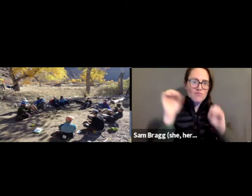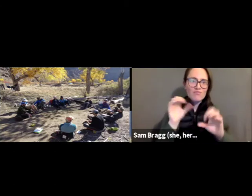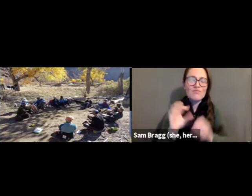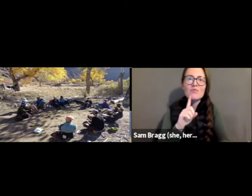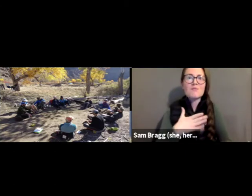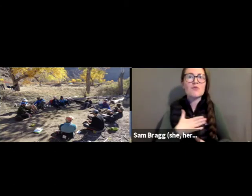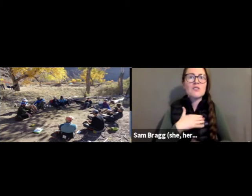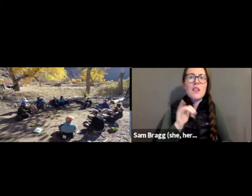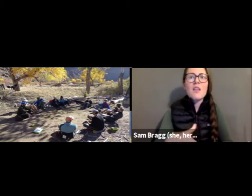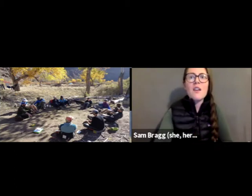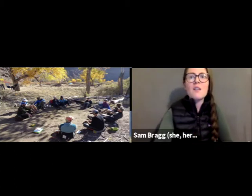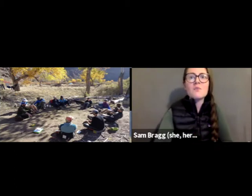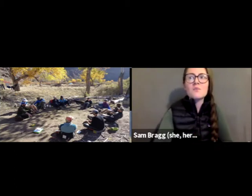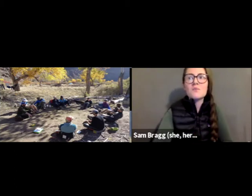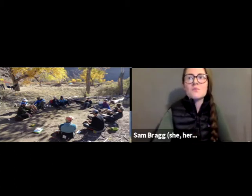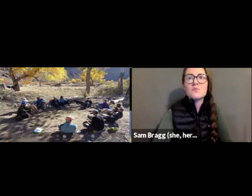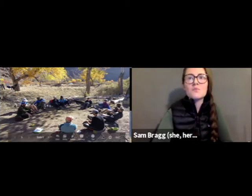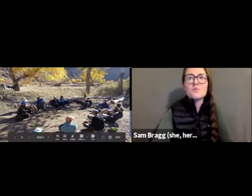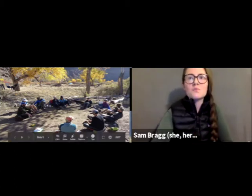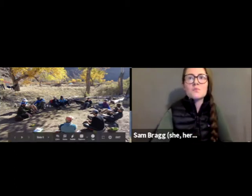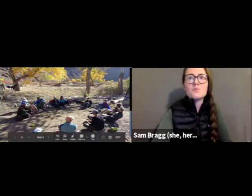So thank you for sharing and putting everything into the chat there.